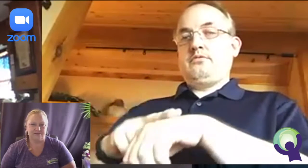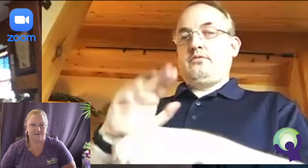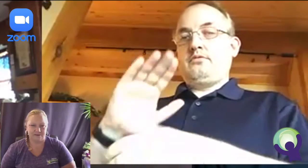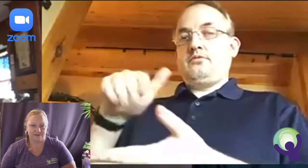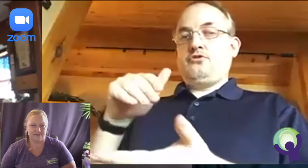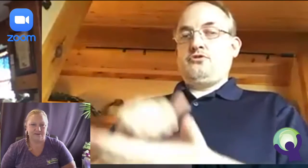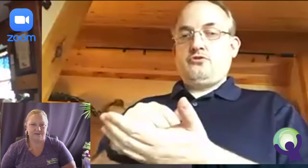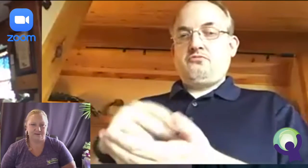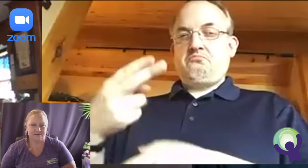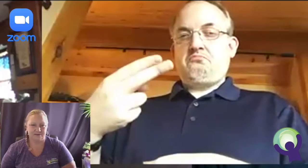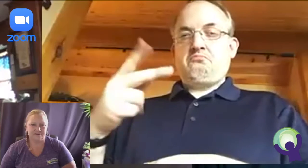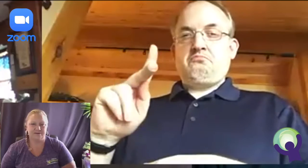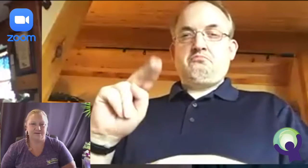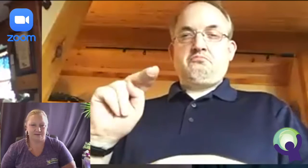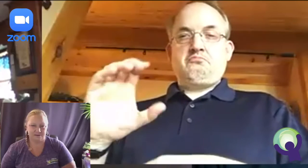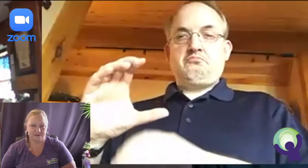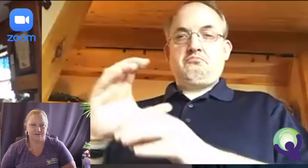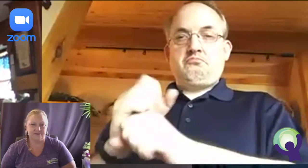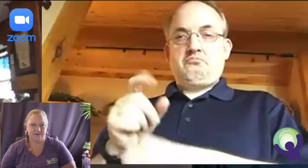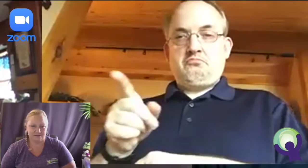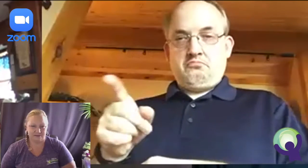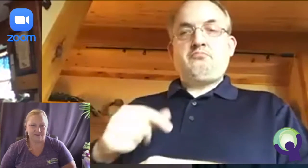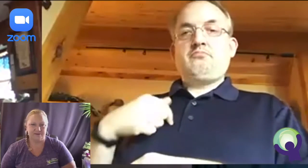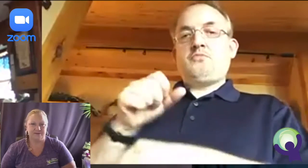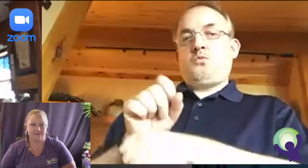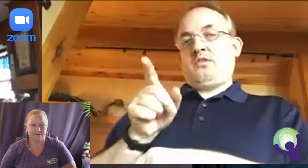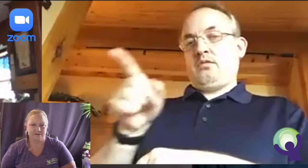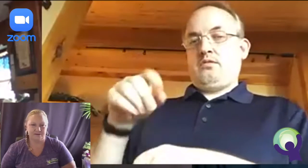and I work at the Helen Keller National Center, HKNC, for short